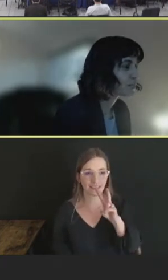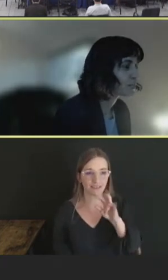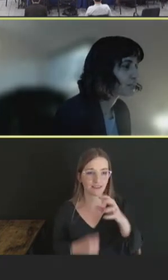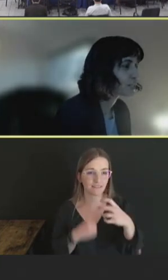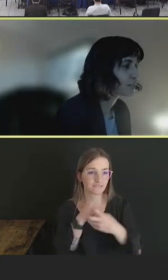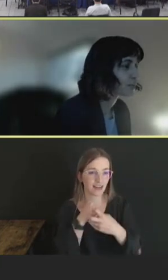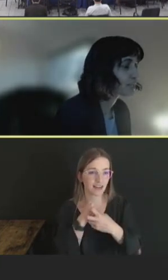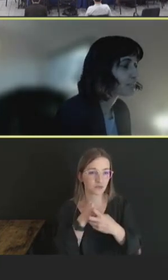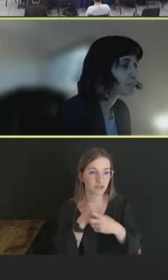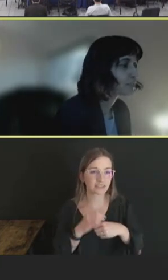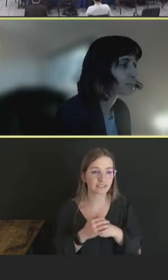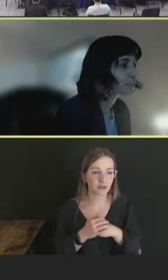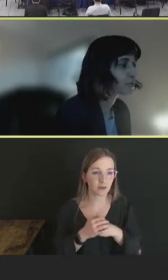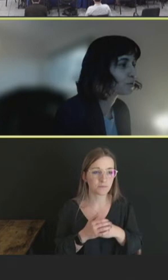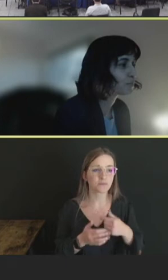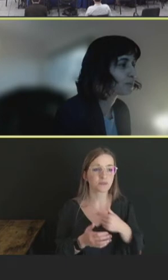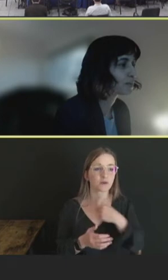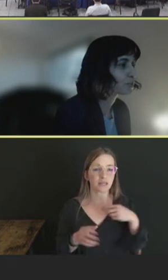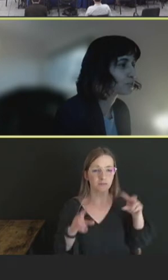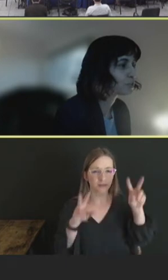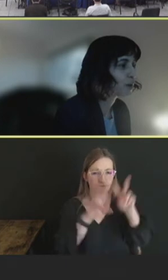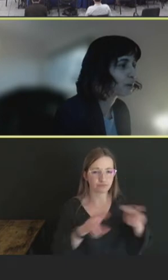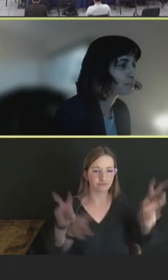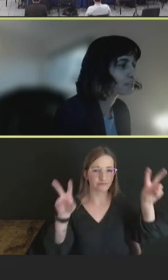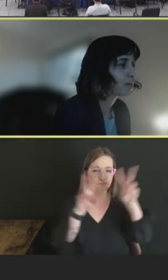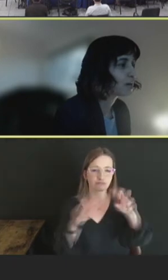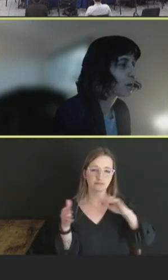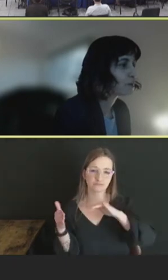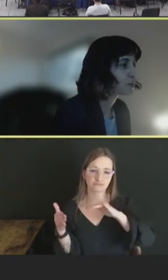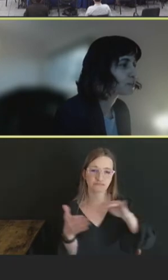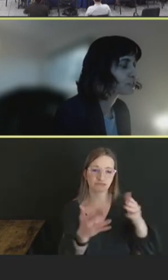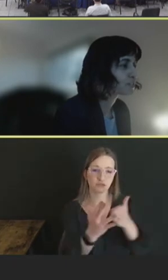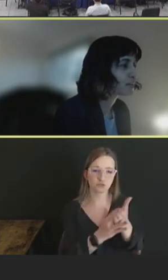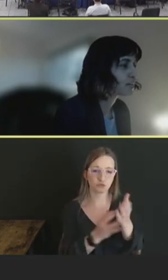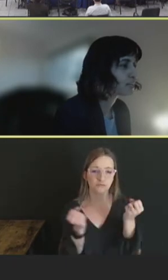conditions has been extensively explored via controlled trials, observational studies,